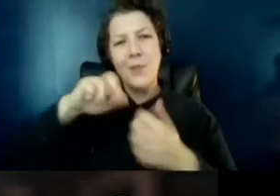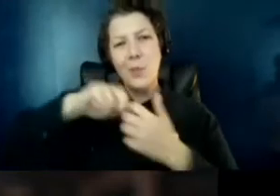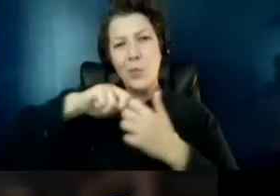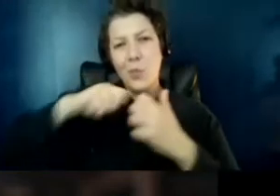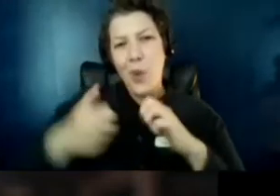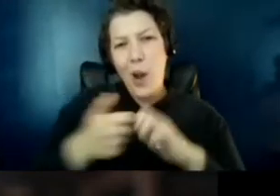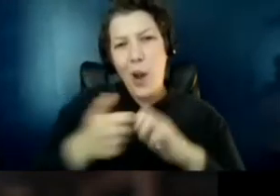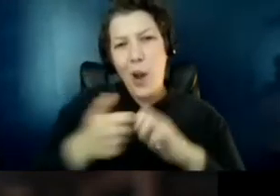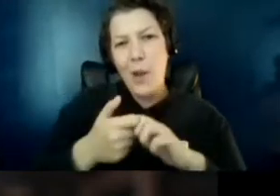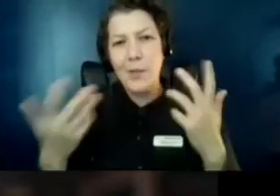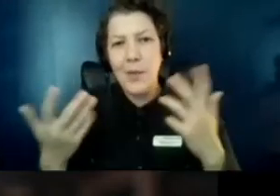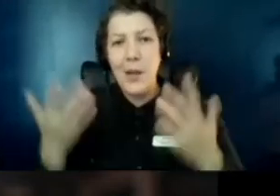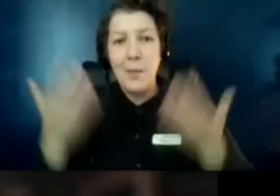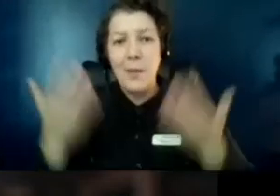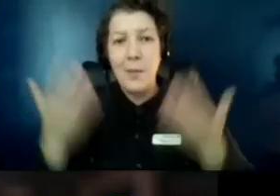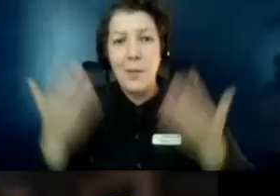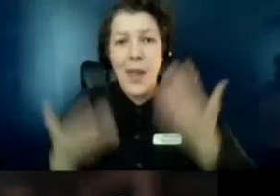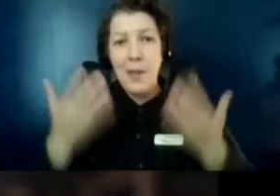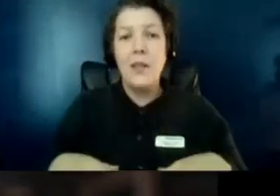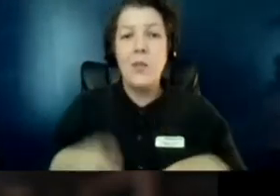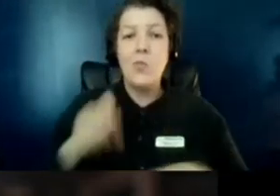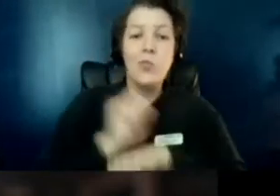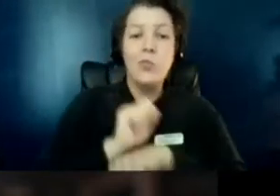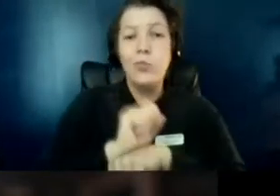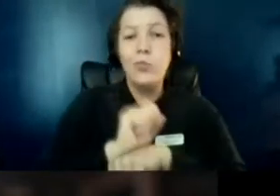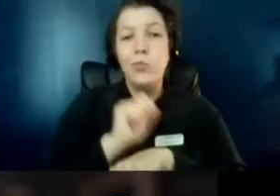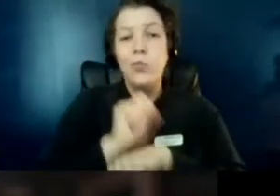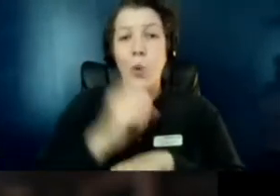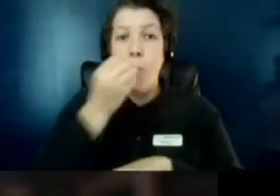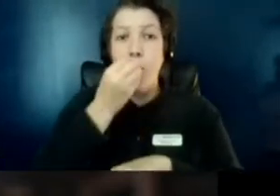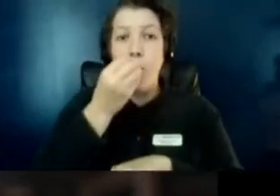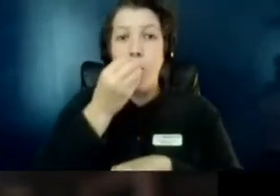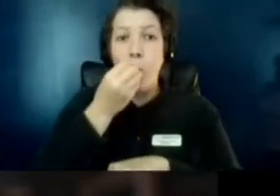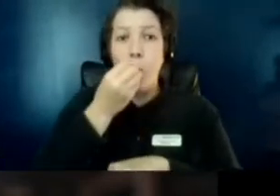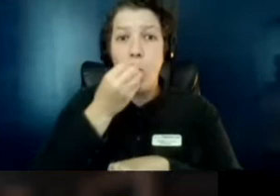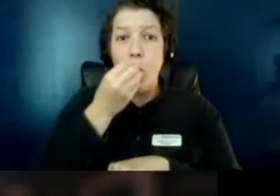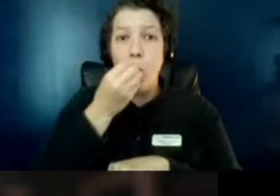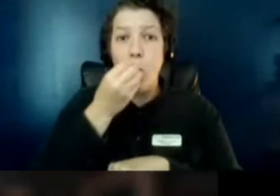delivery and they had to tend to that so they have to leave the meeting. Or a child want